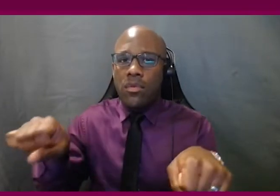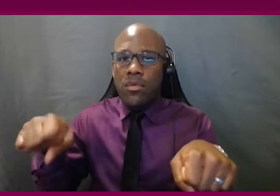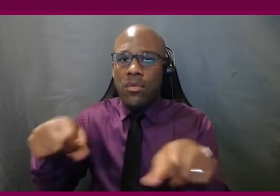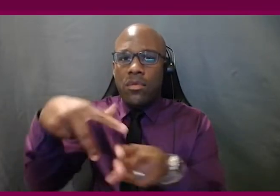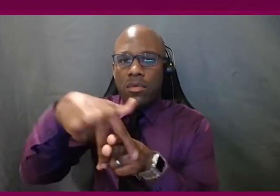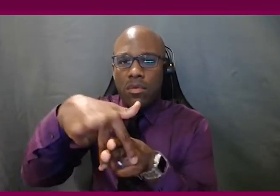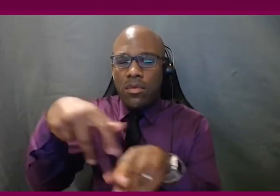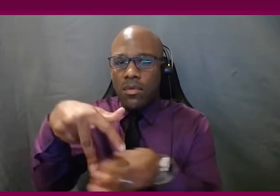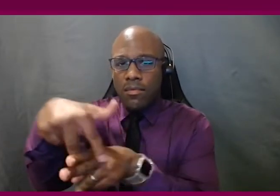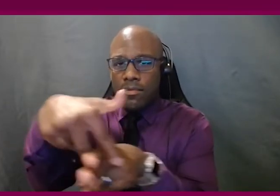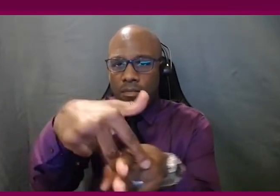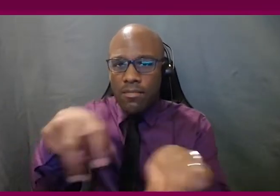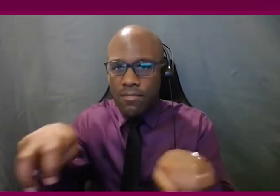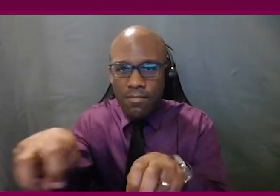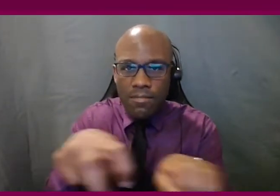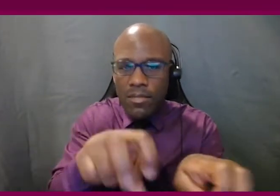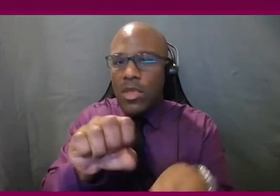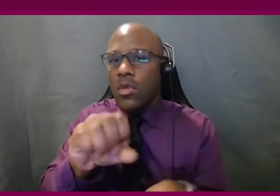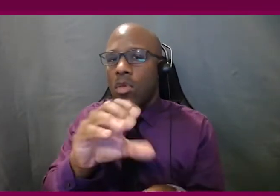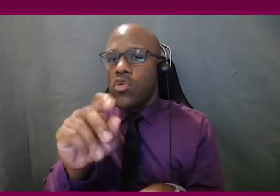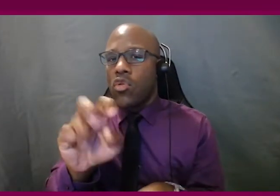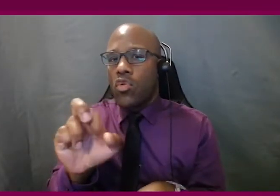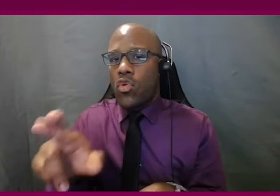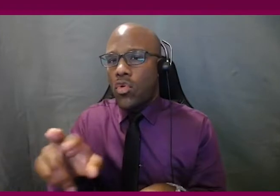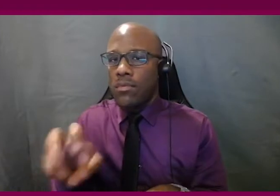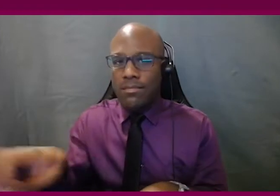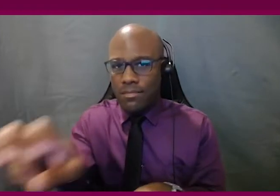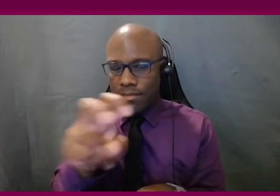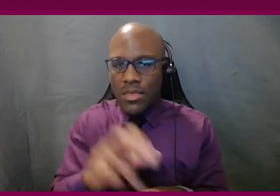identity sense because I grew up in a very small town.